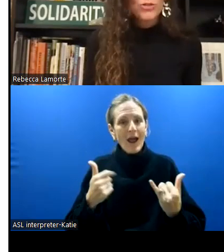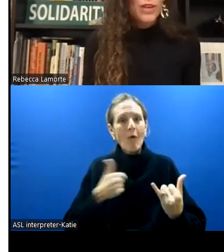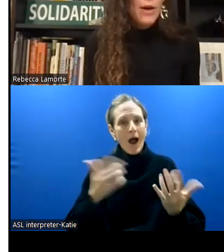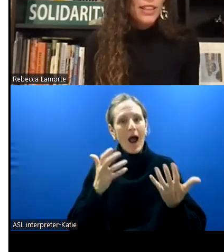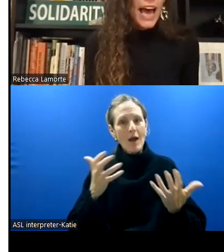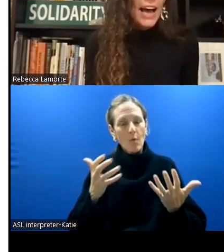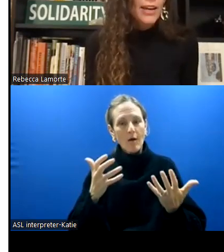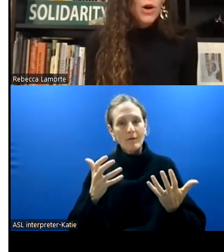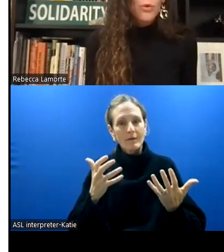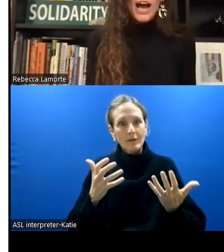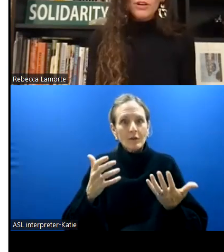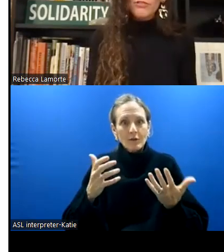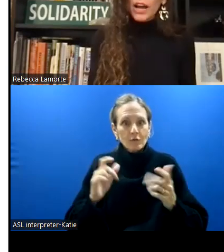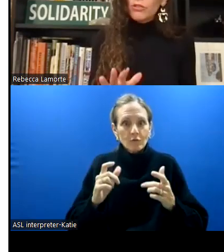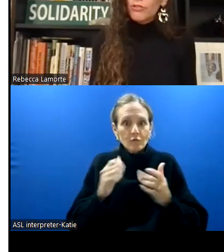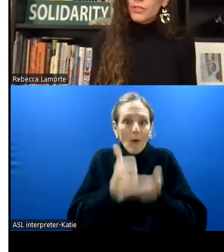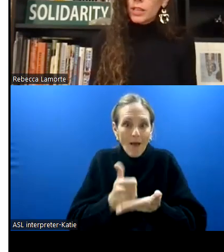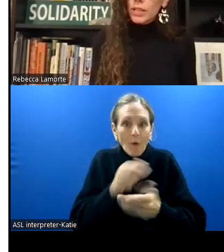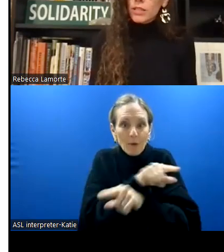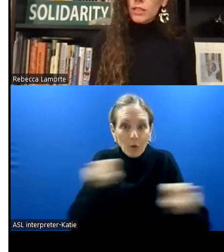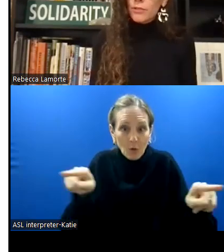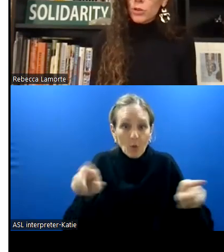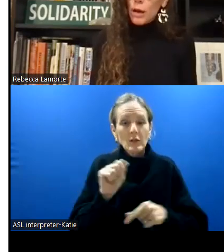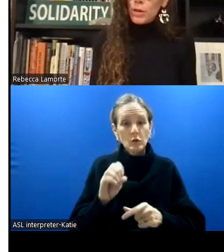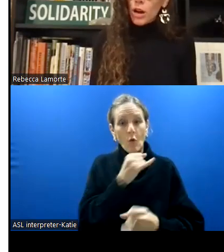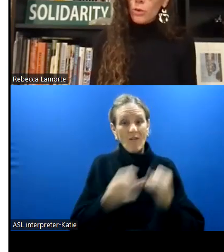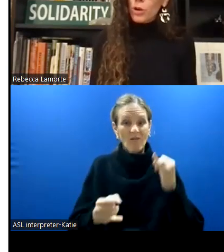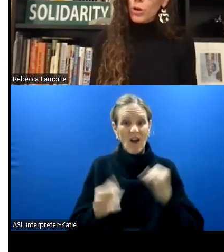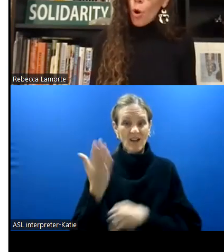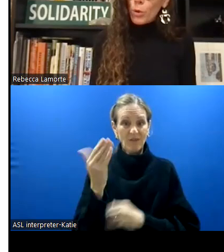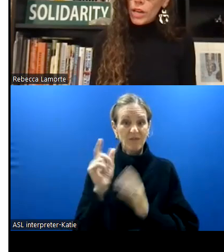So now with that, we have our final 15 minutes left in the webinar. We're gonna open it up.